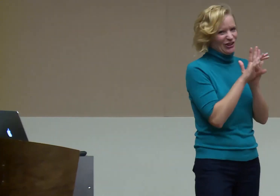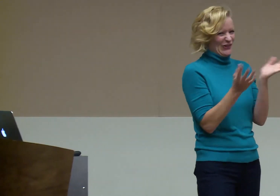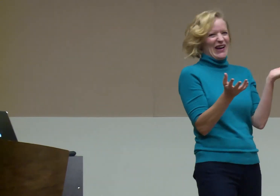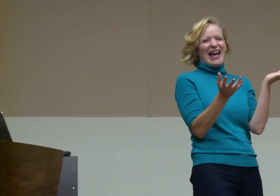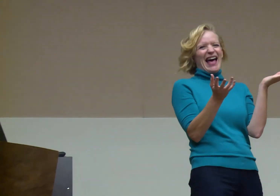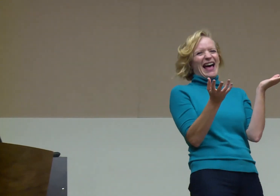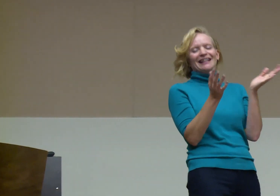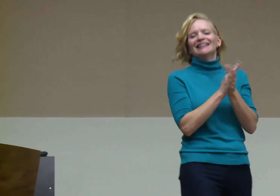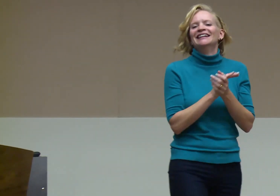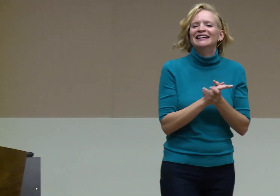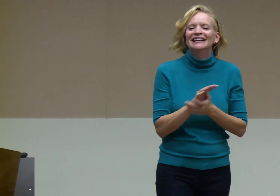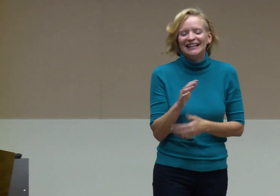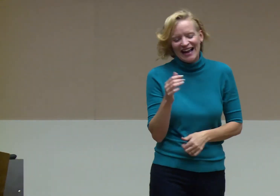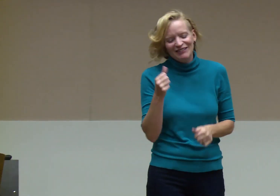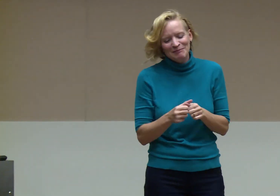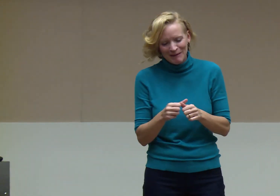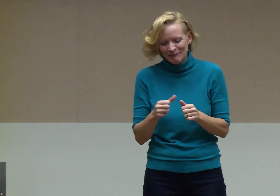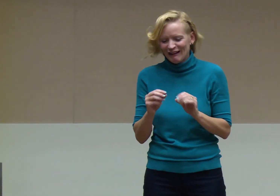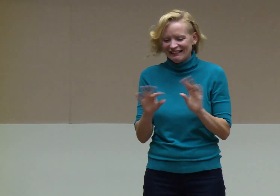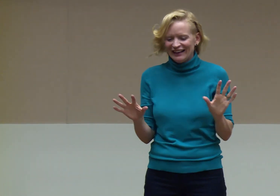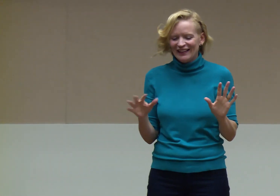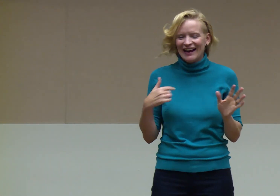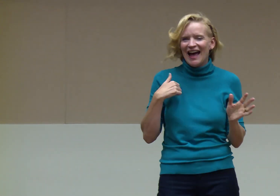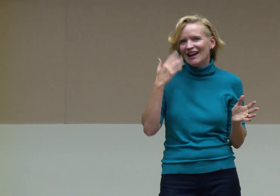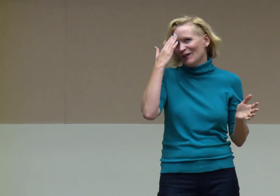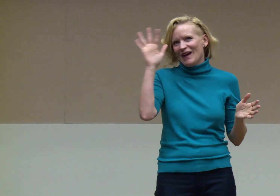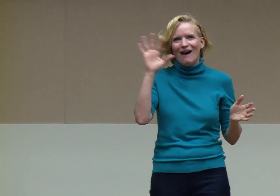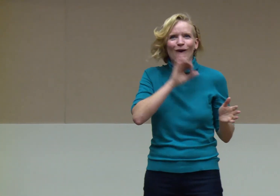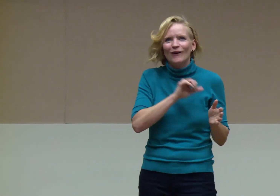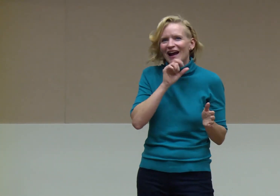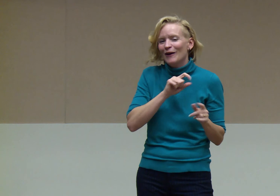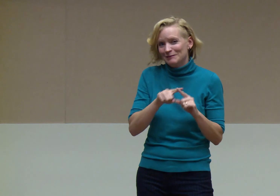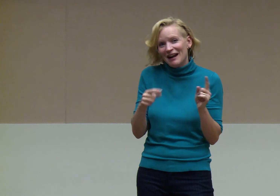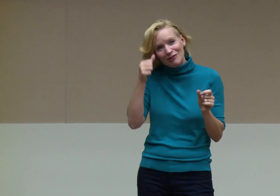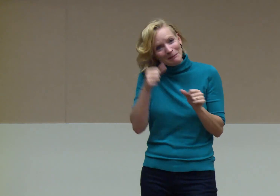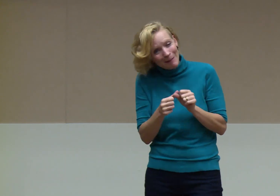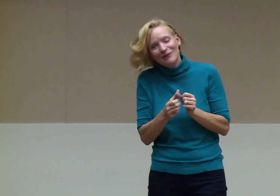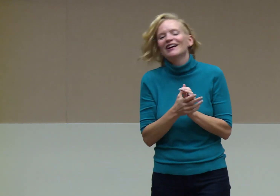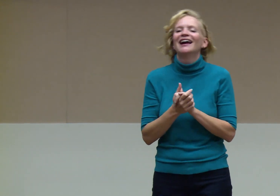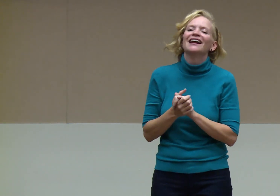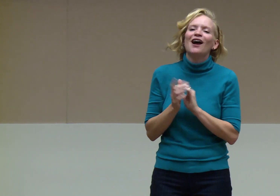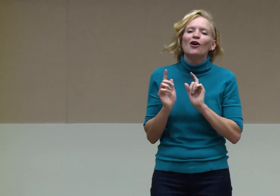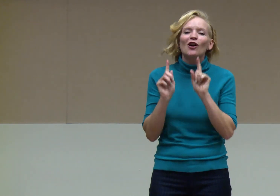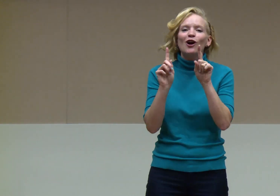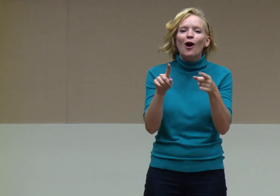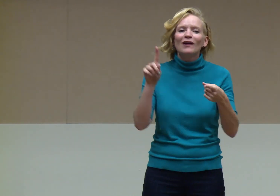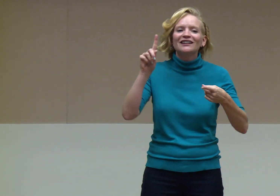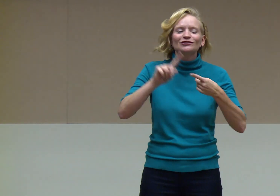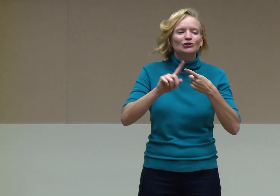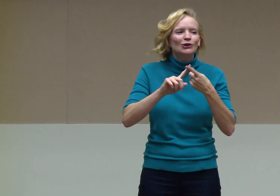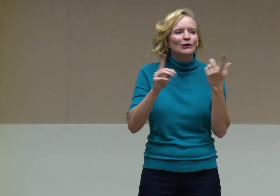And then in this picture, it kind of comes into conflict with everything else. I don't know how old I was, but I definitely remember what happened.